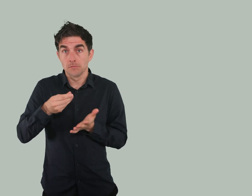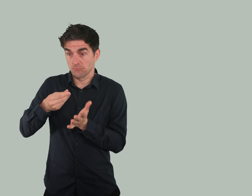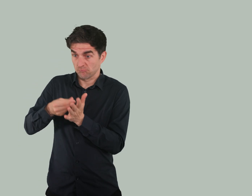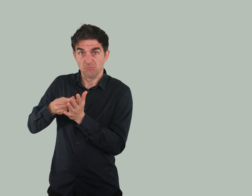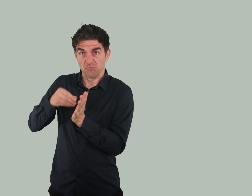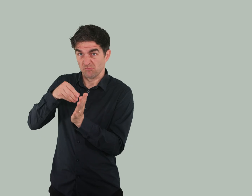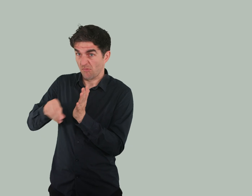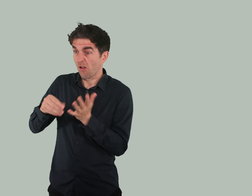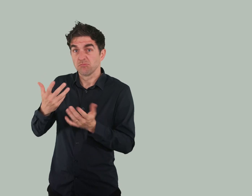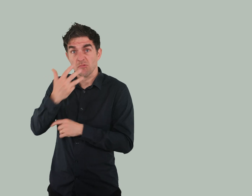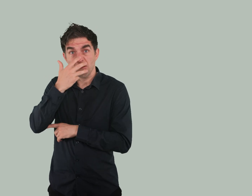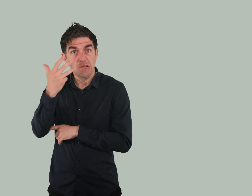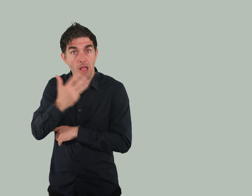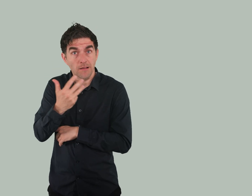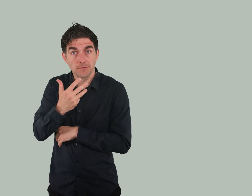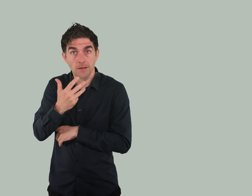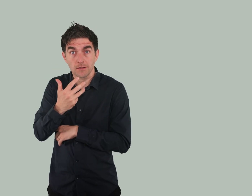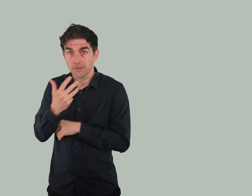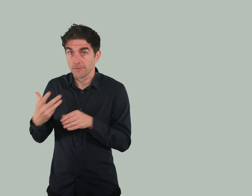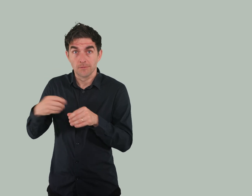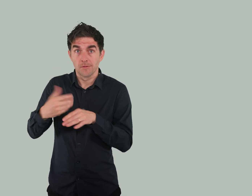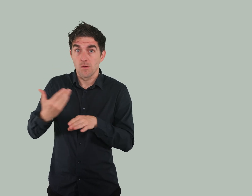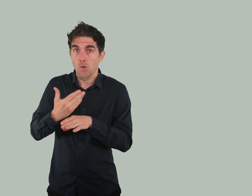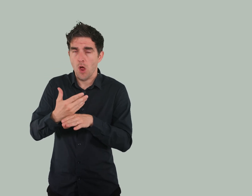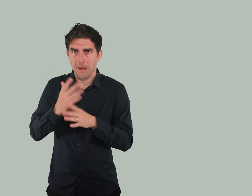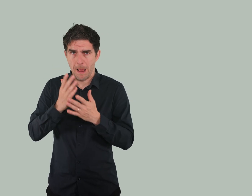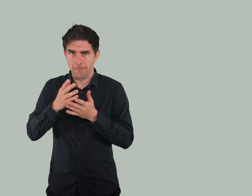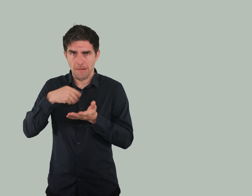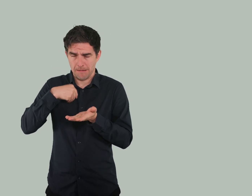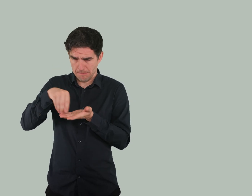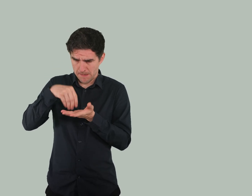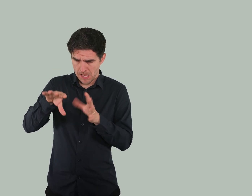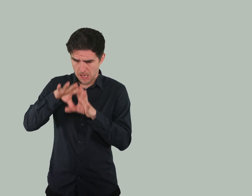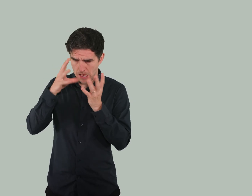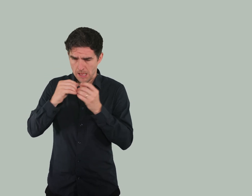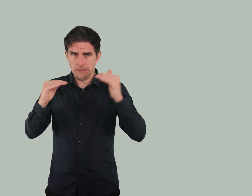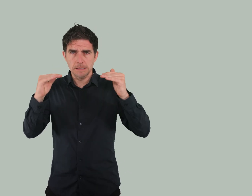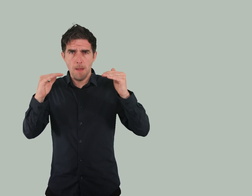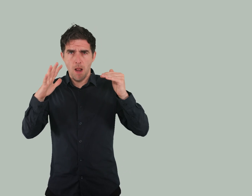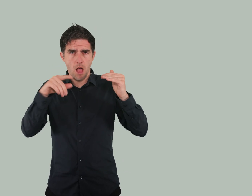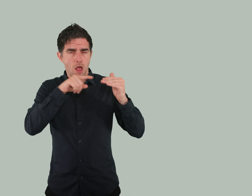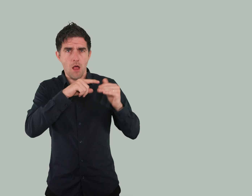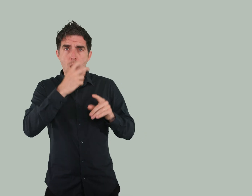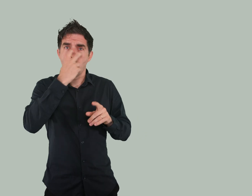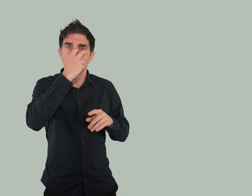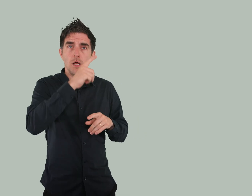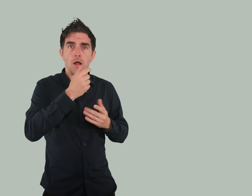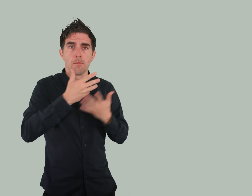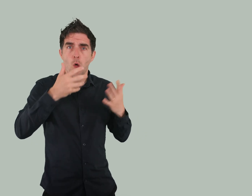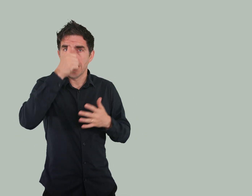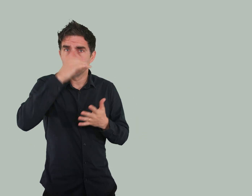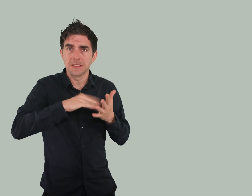If the cost of hiring a 19-year-old moves closer to the cost of hiring an older worker